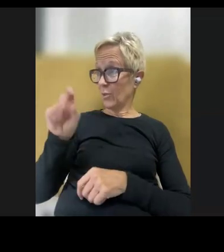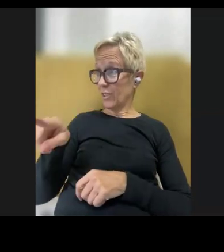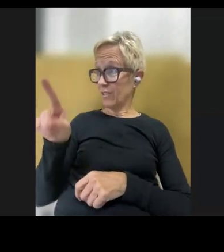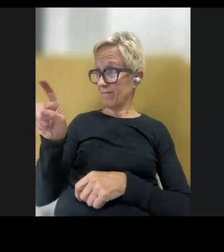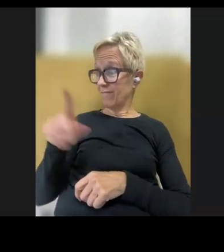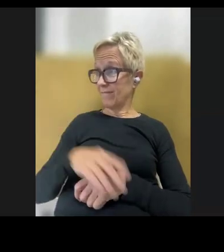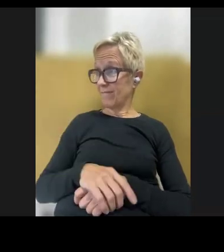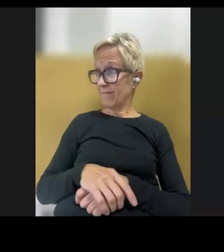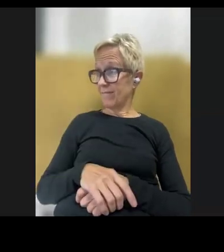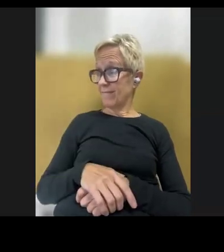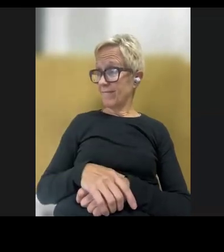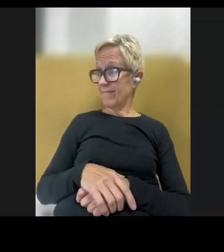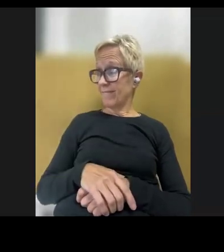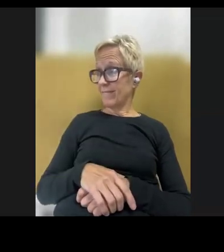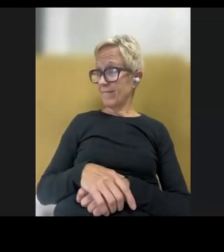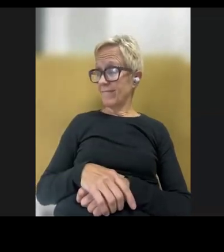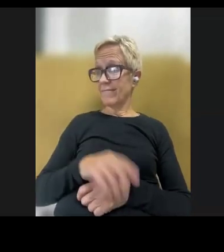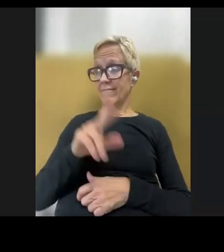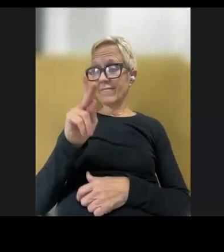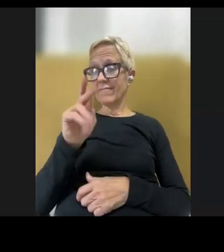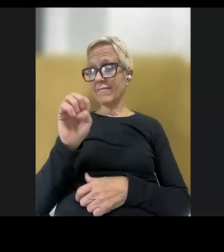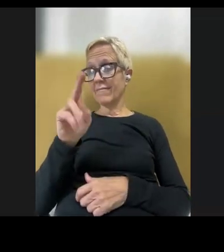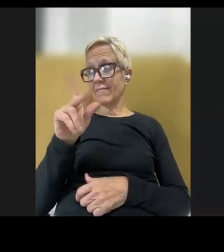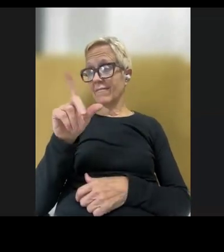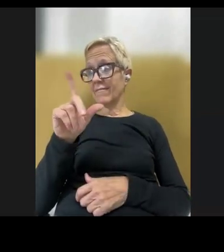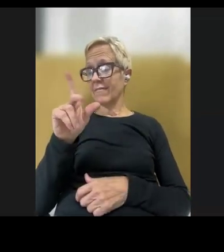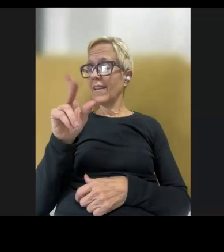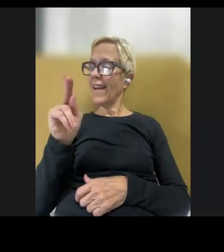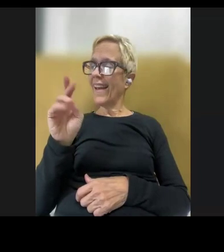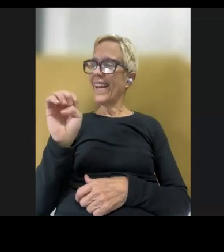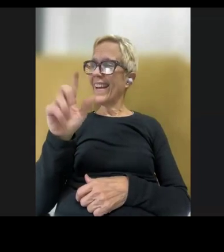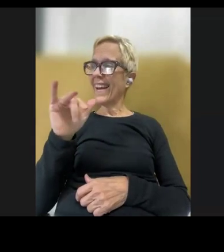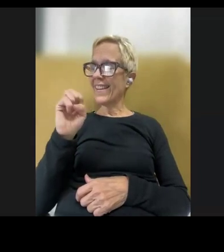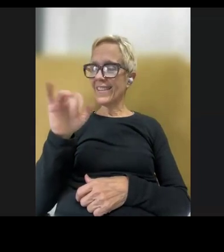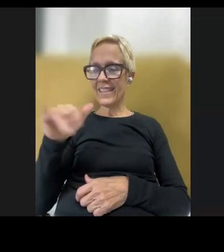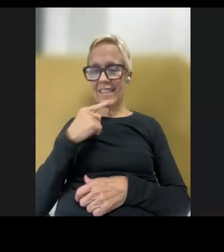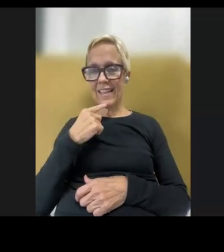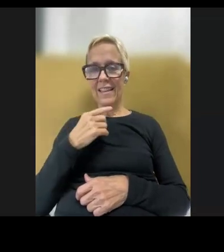Those are the bureaucratic systems that I'm talking about. Did that answer the question?